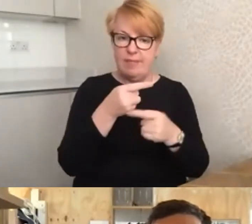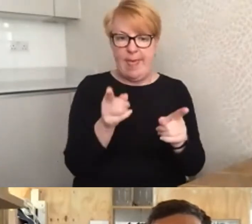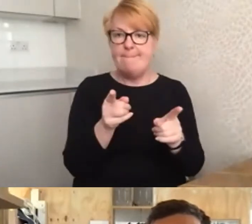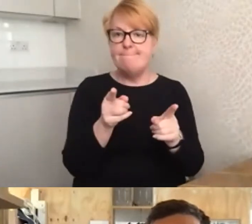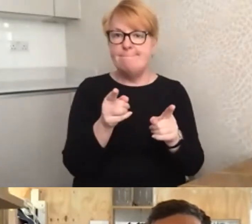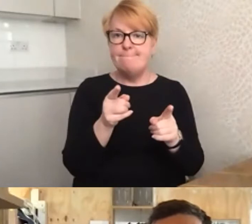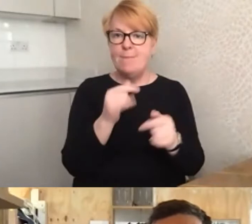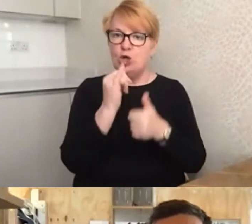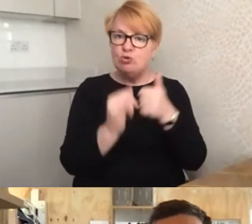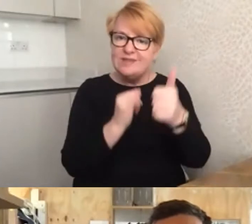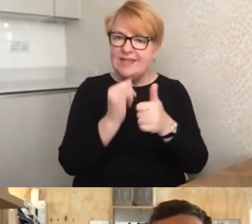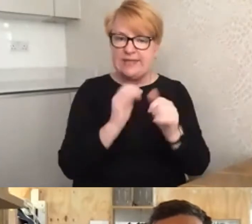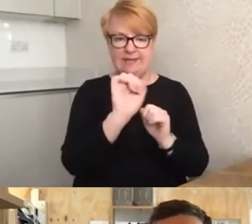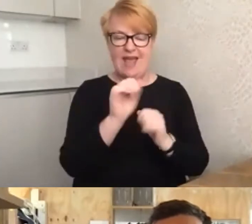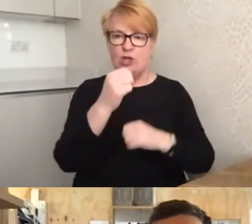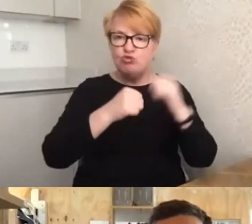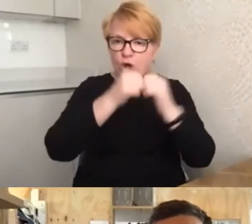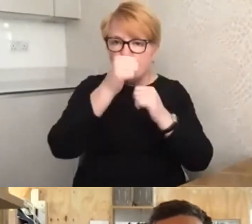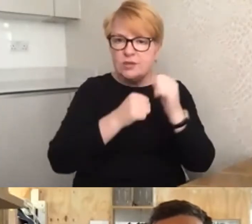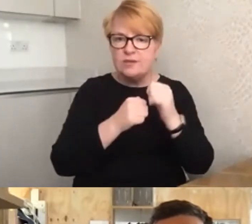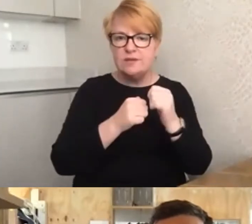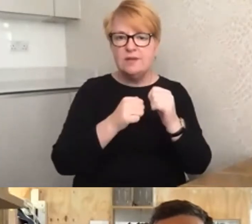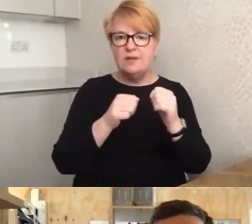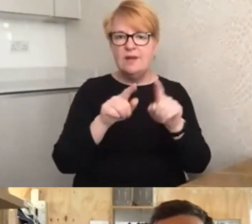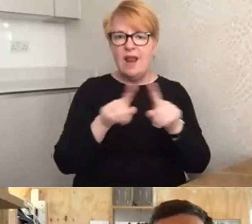that support them the way that the ICA has been doing very recently as well.